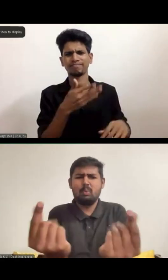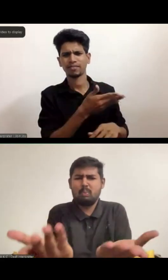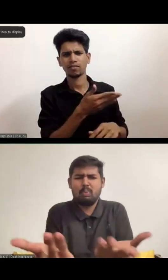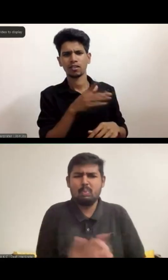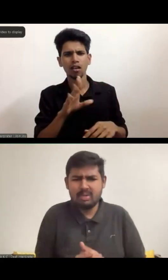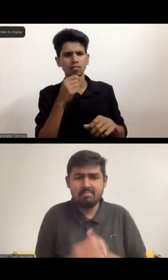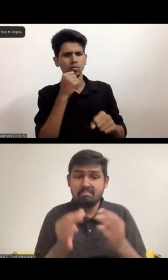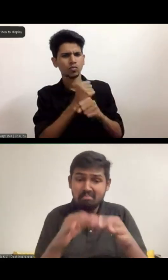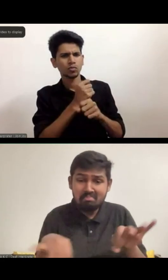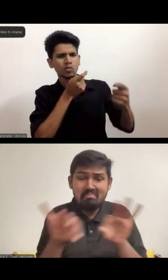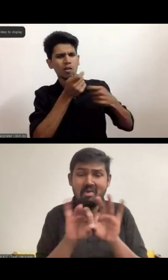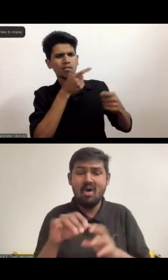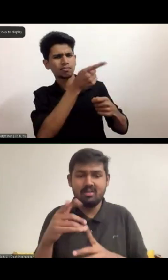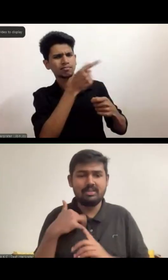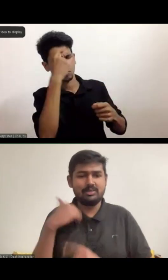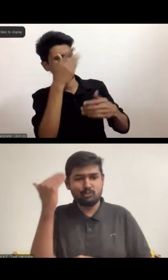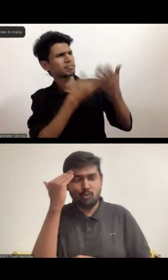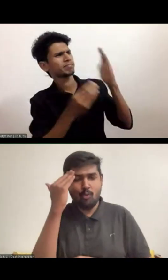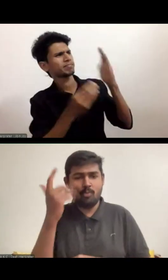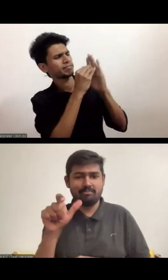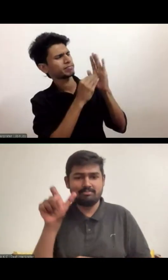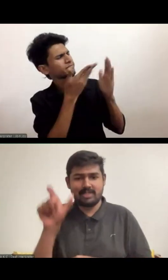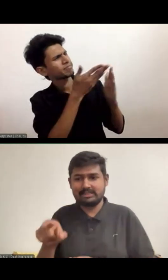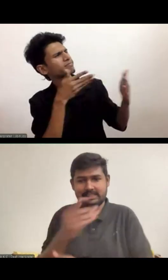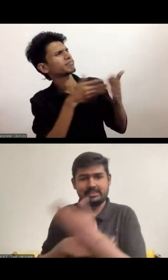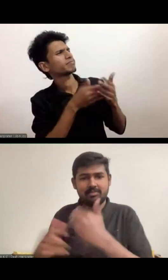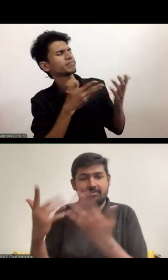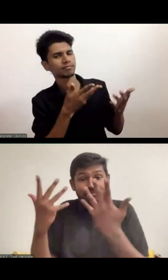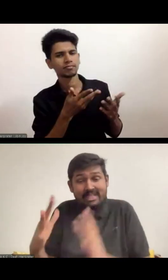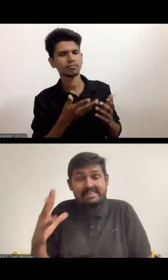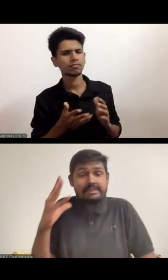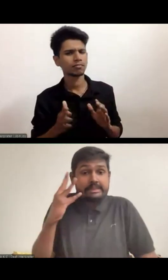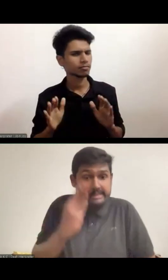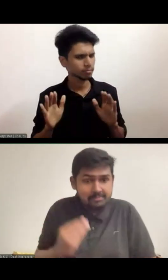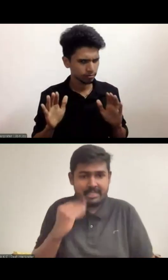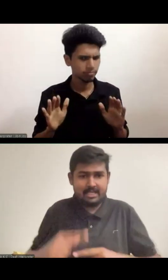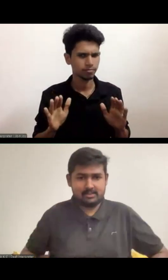So communication and engagement are key factors in decision making.